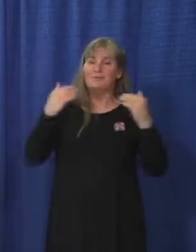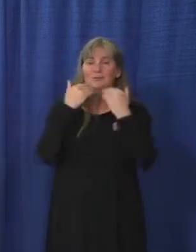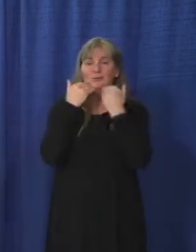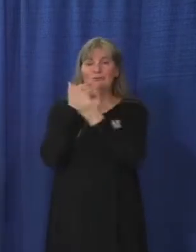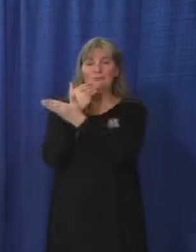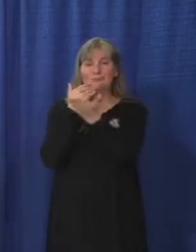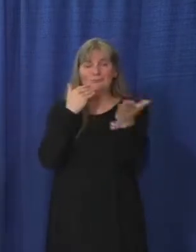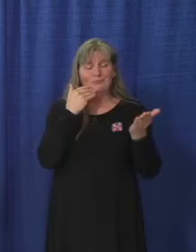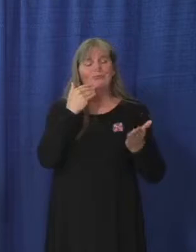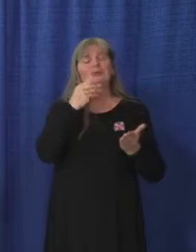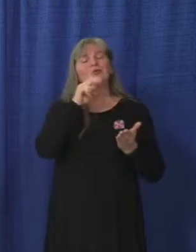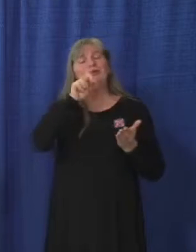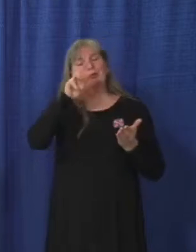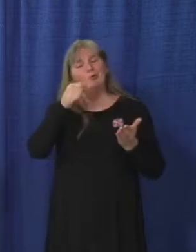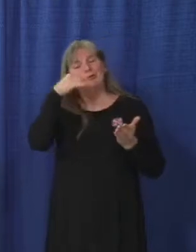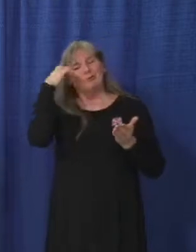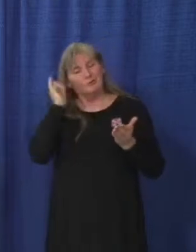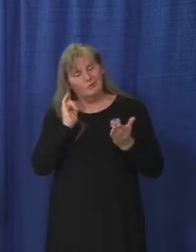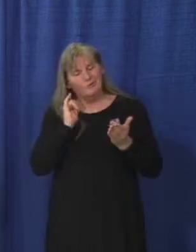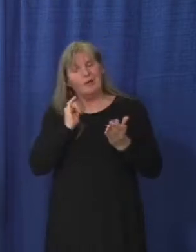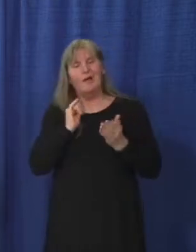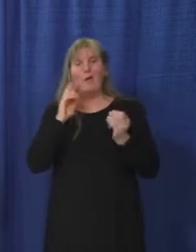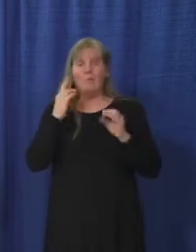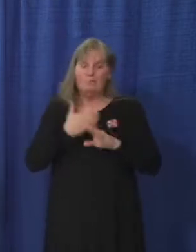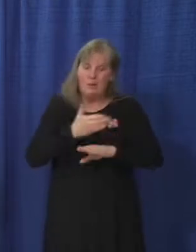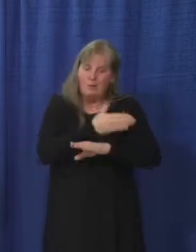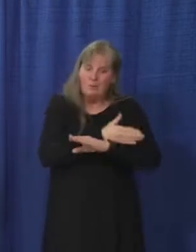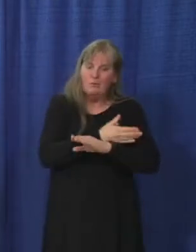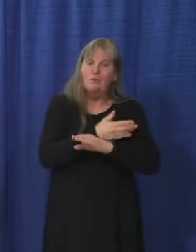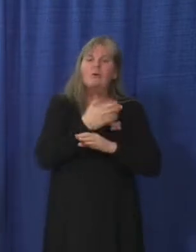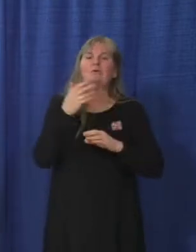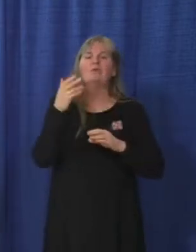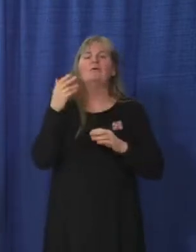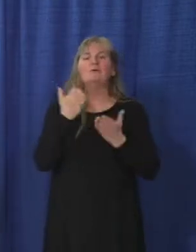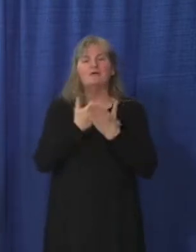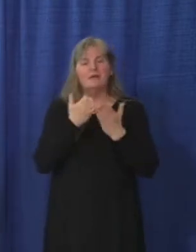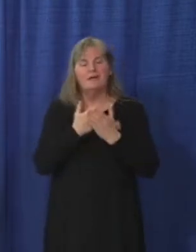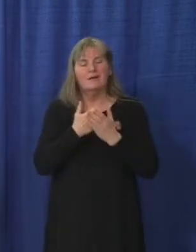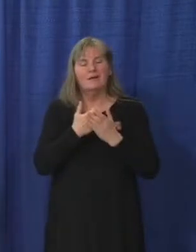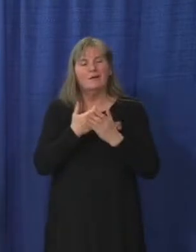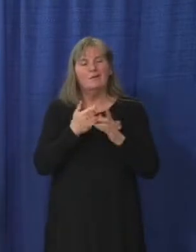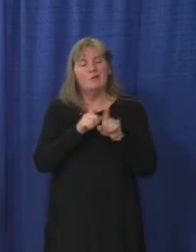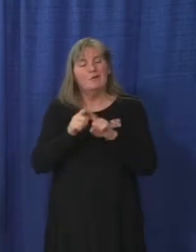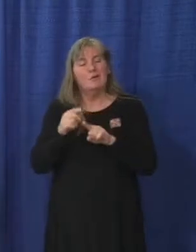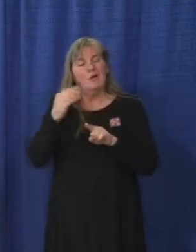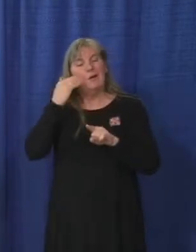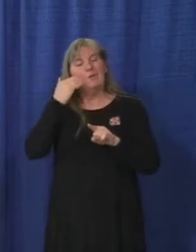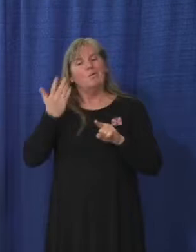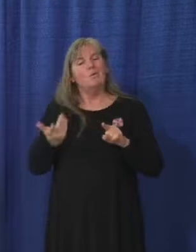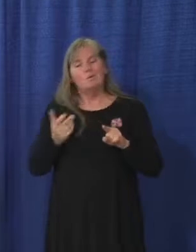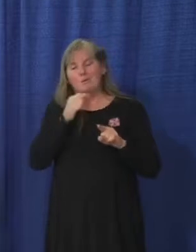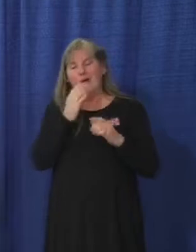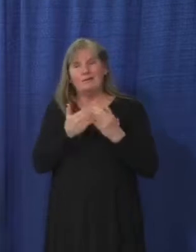response, I understand market realities. I encourage all business owners and operators to reach out to the government of Yukon for help